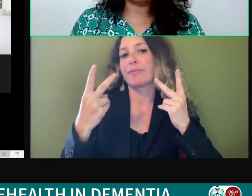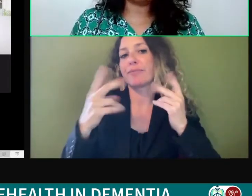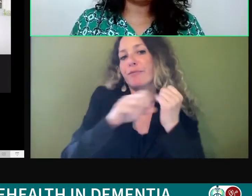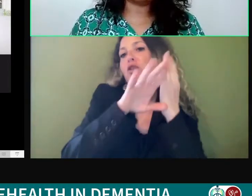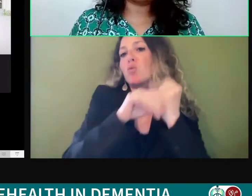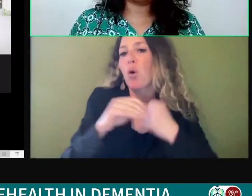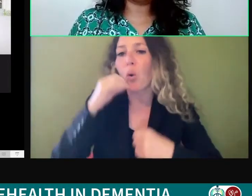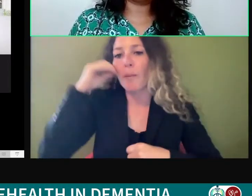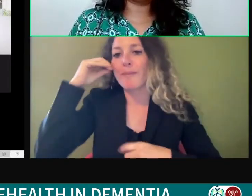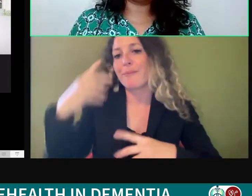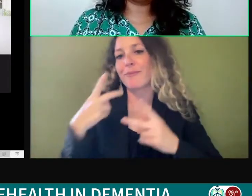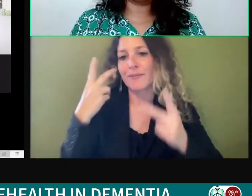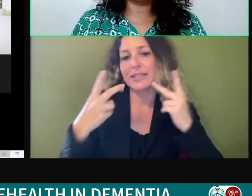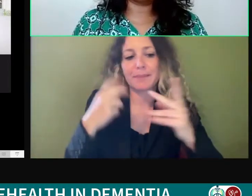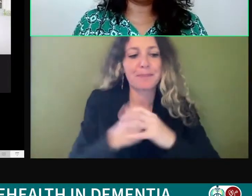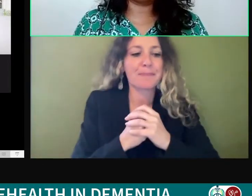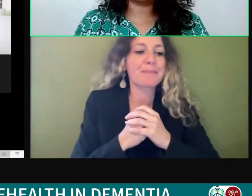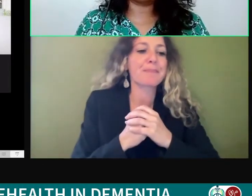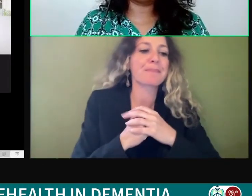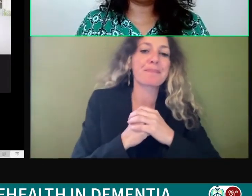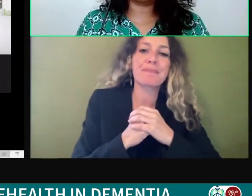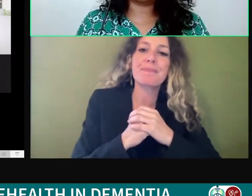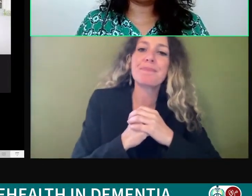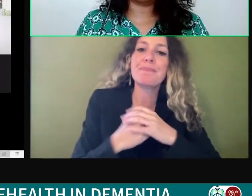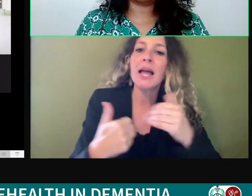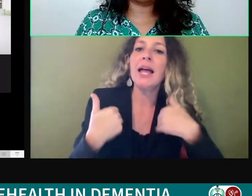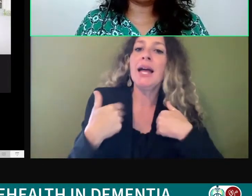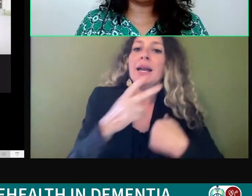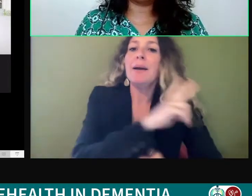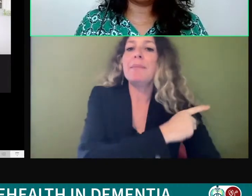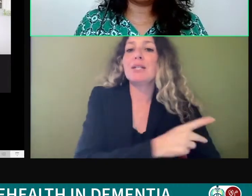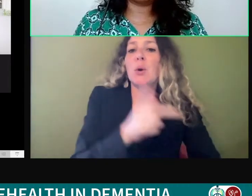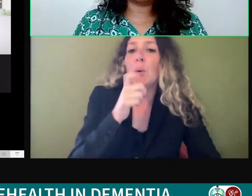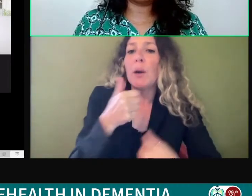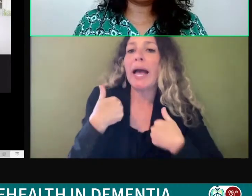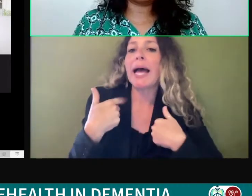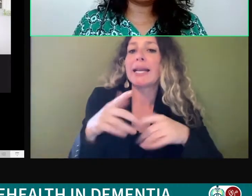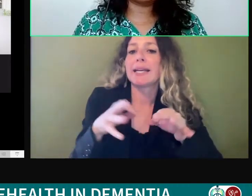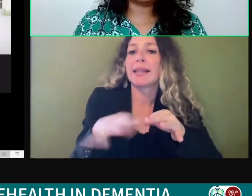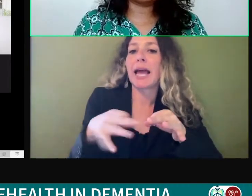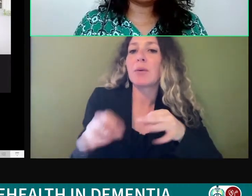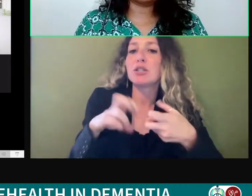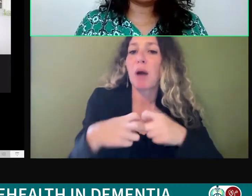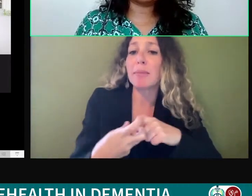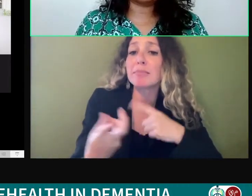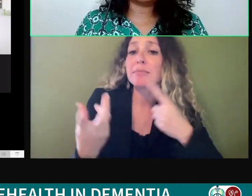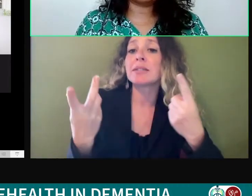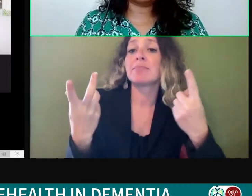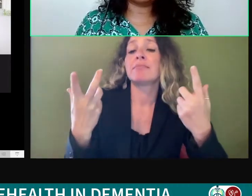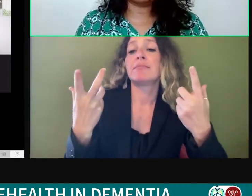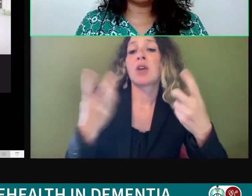I've had a patient who had some language problems and really difficulty articulating things,